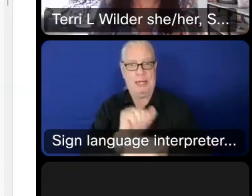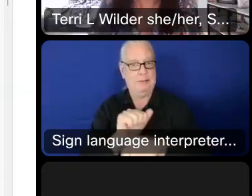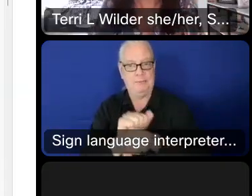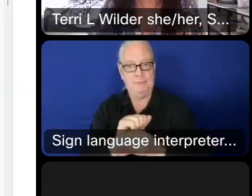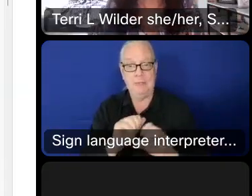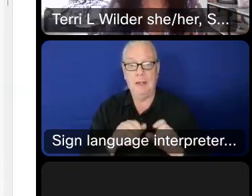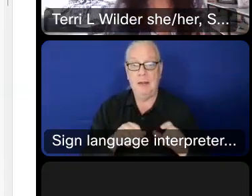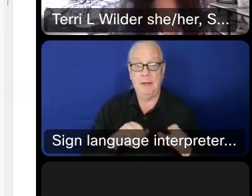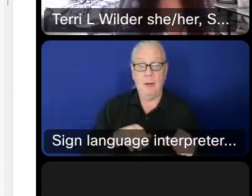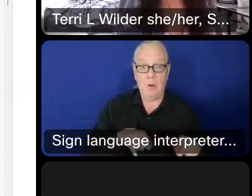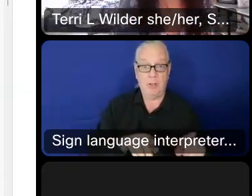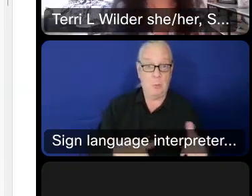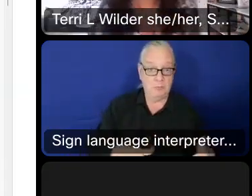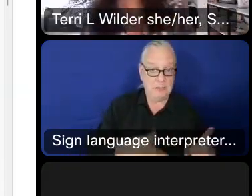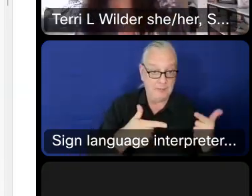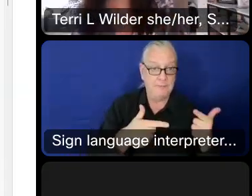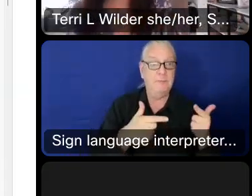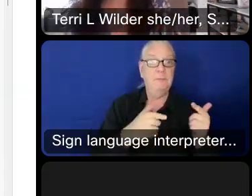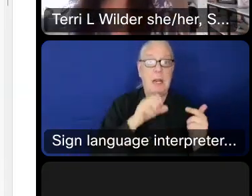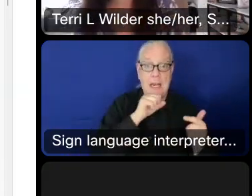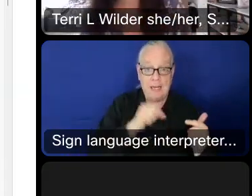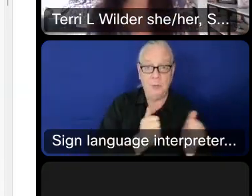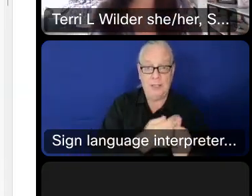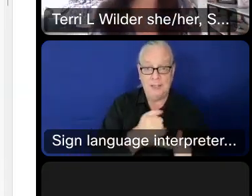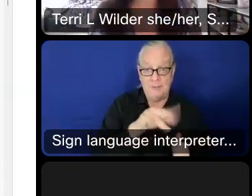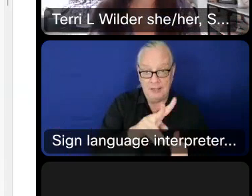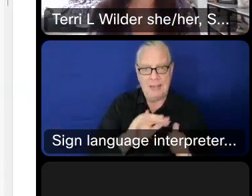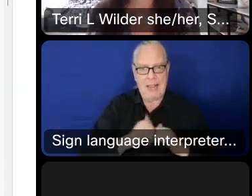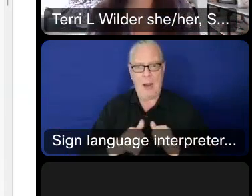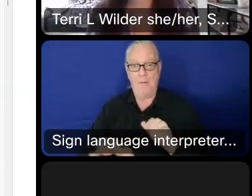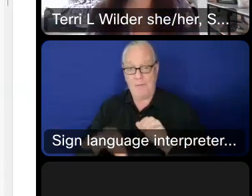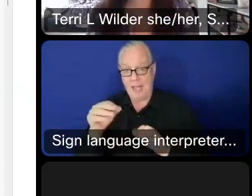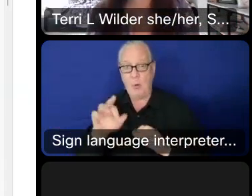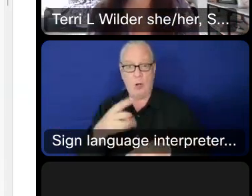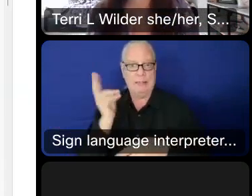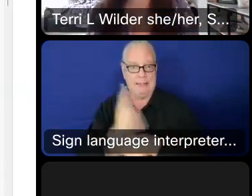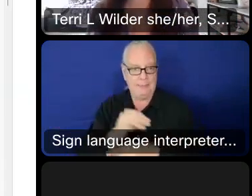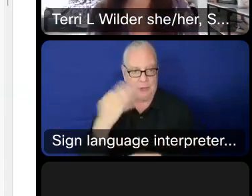you age. RIBBON is another national organization that does